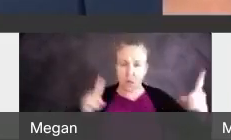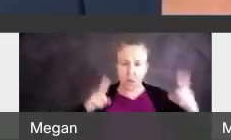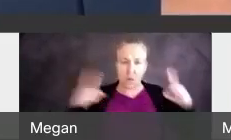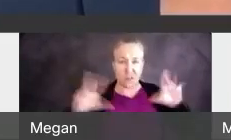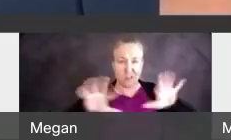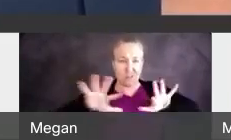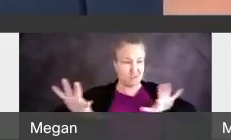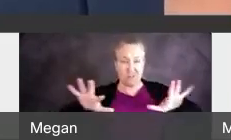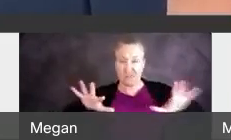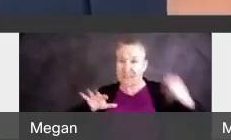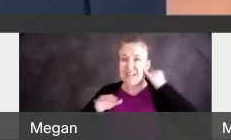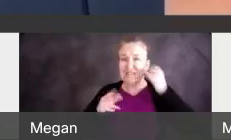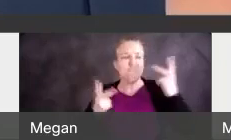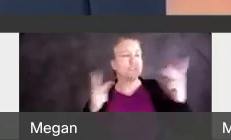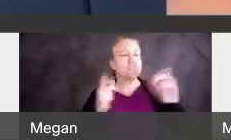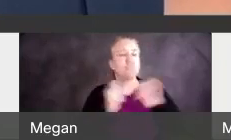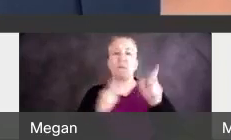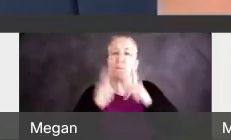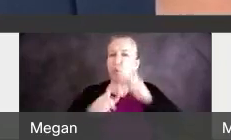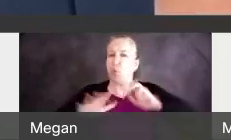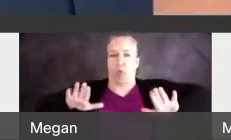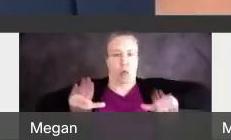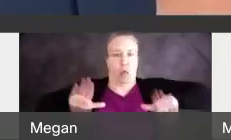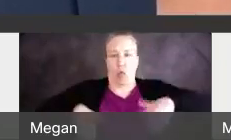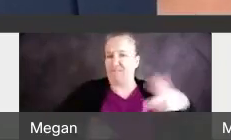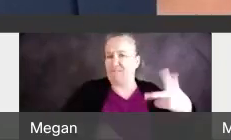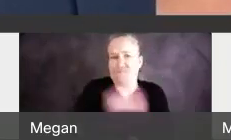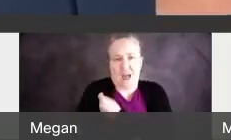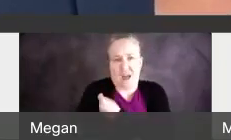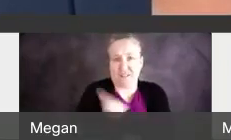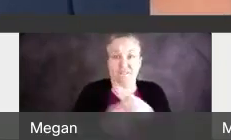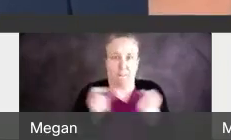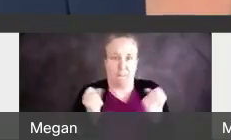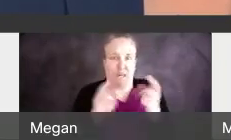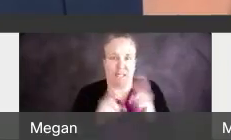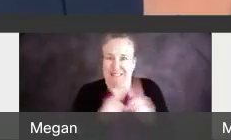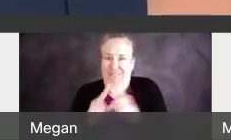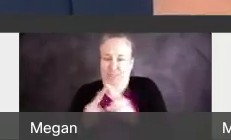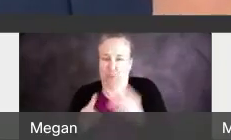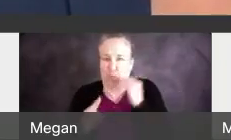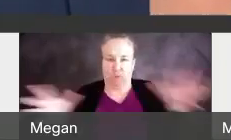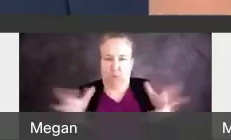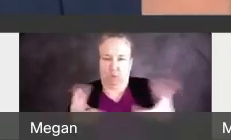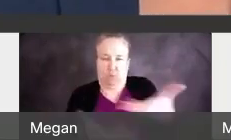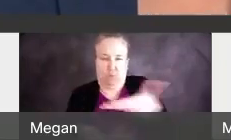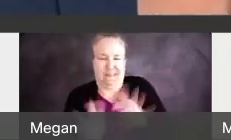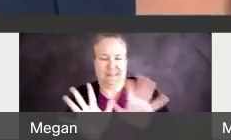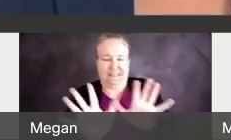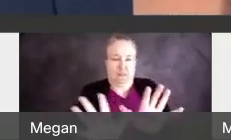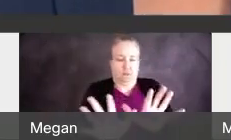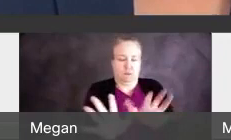visiting with unvaccinated people from multiple households. Please continue to avoid medium and